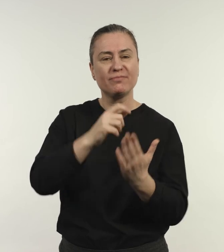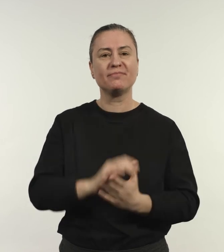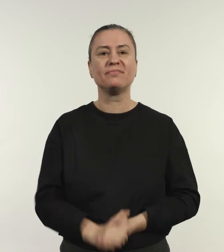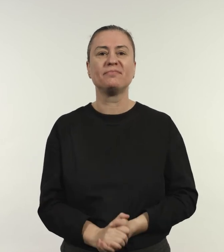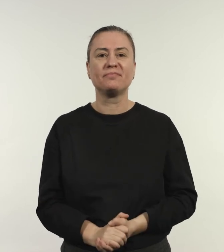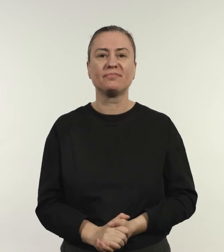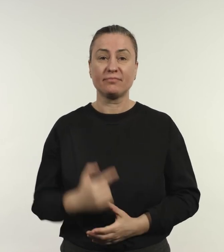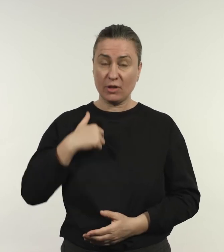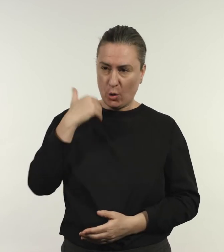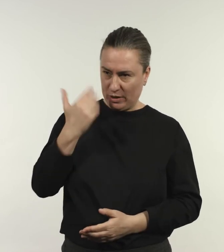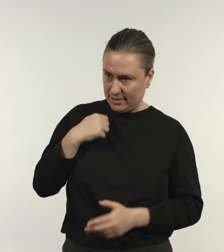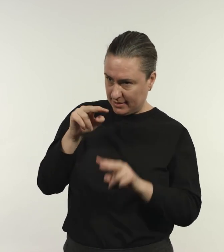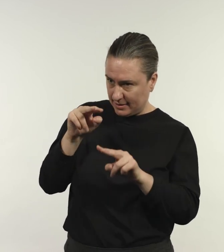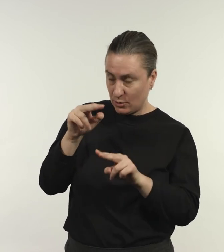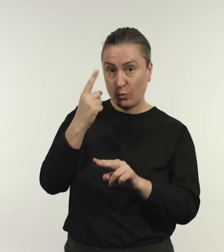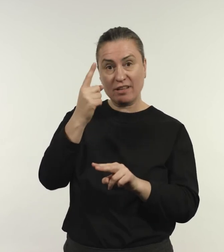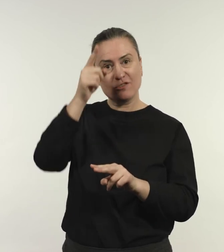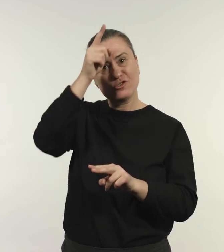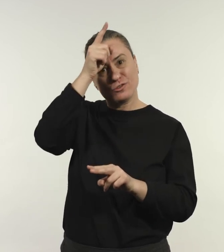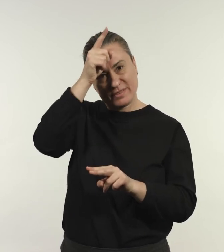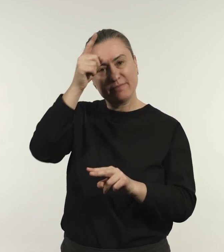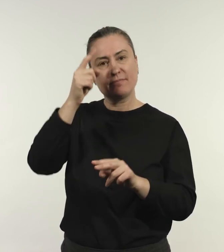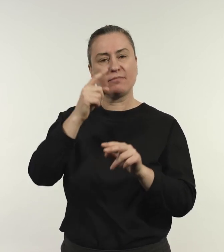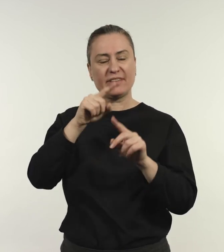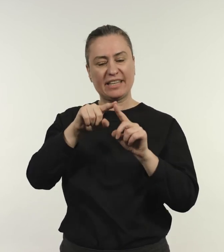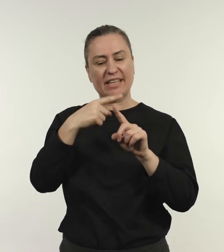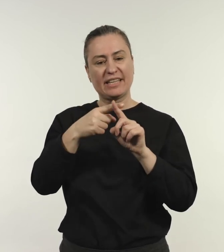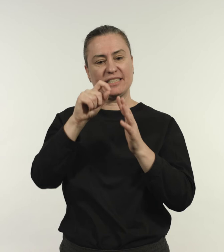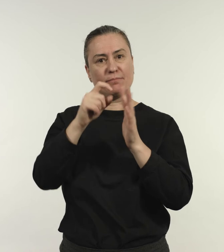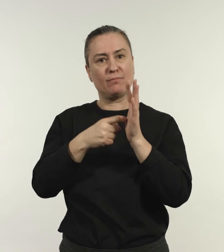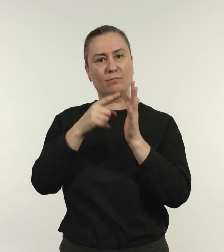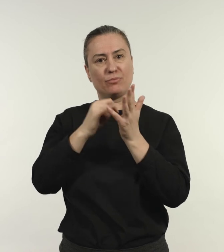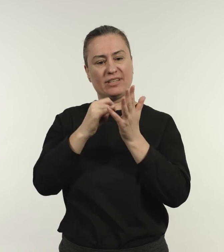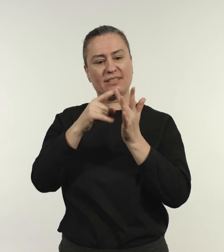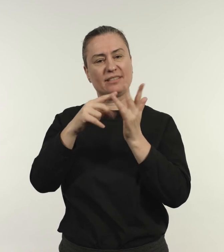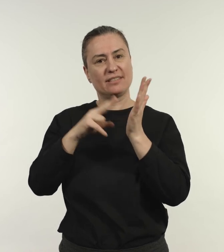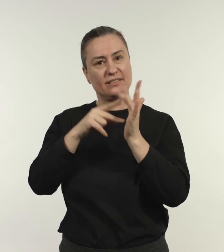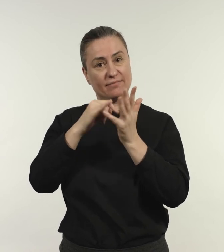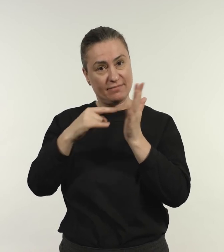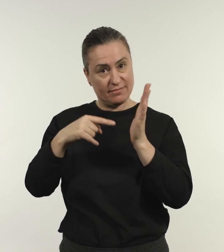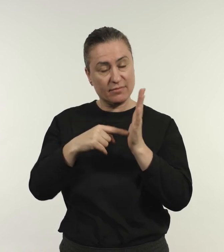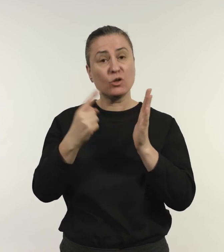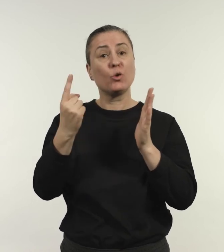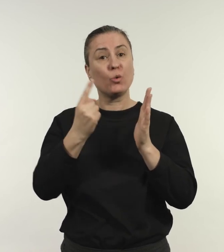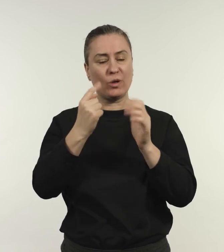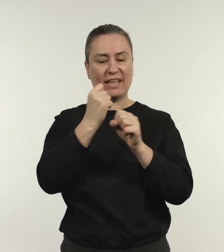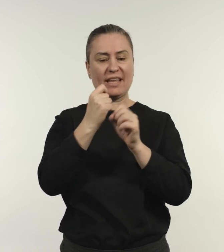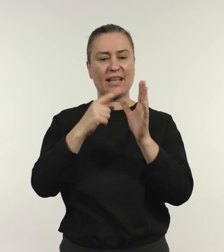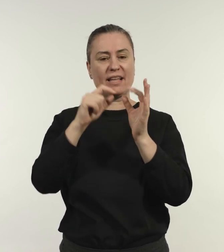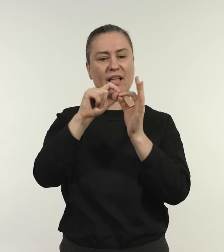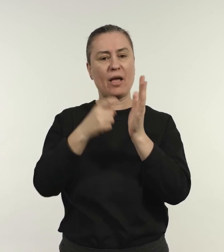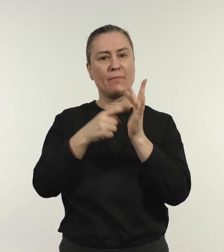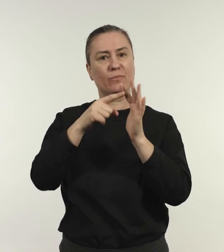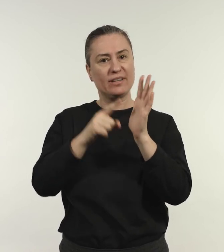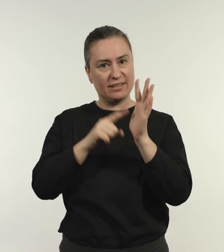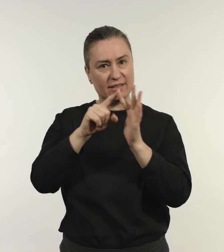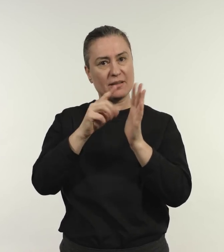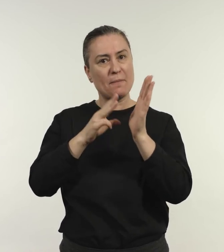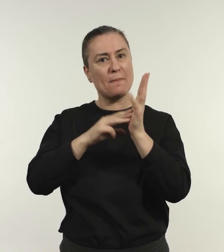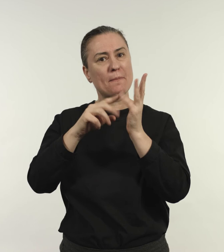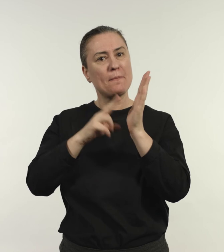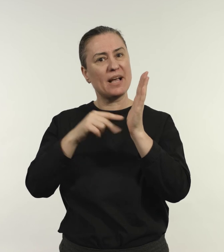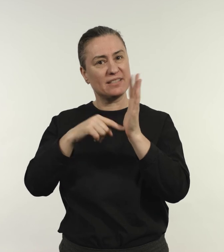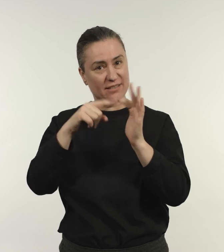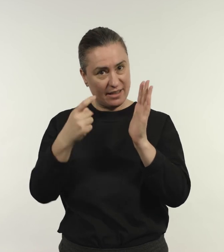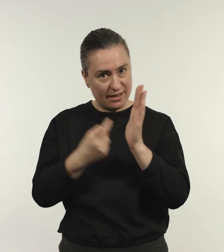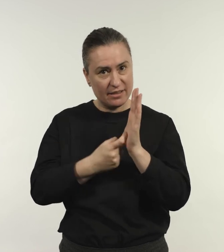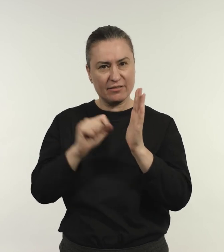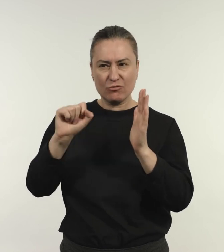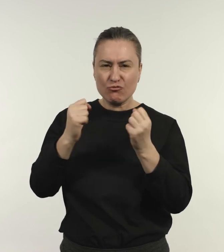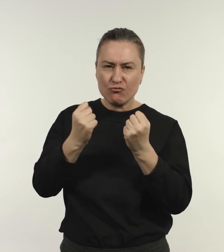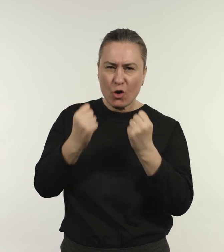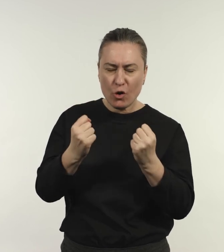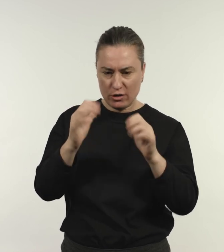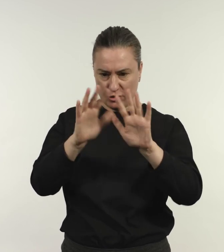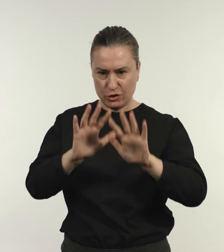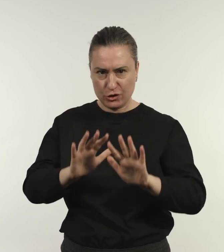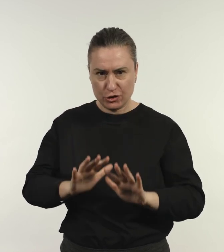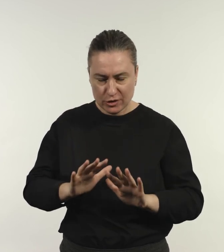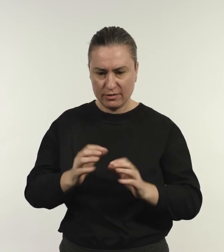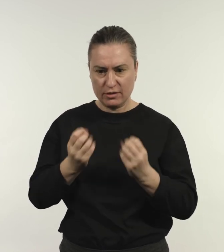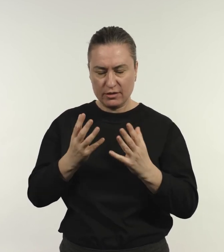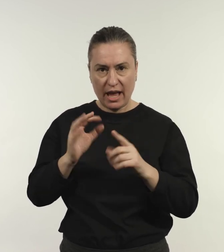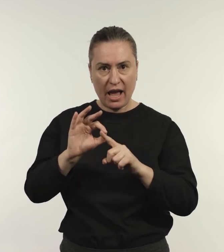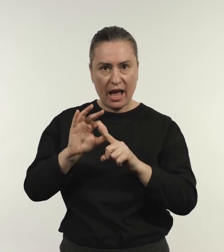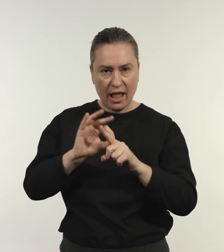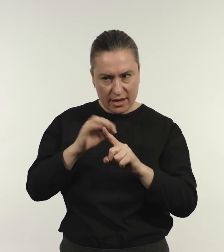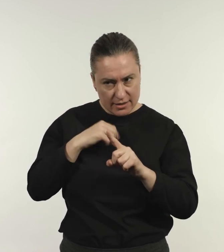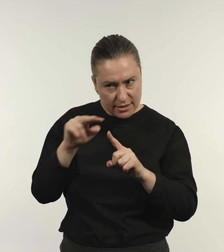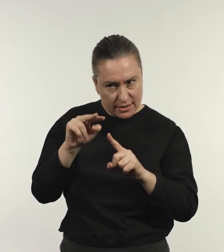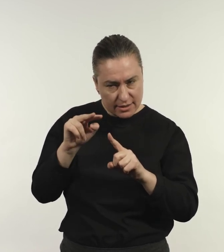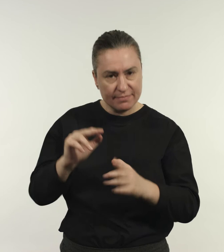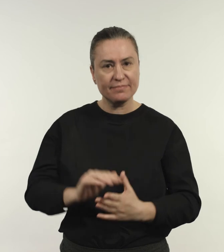I am constantly inspired by the way German expressionist painter Gabriele Münter used colour.